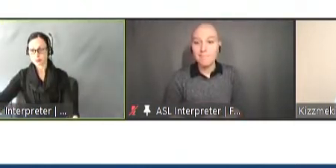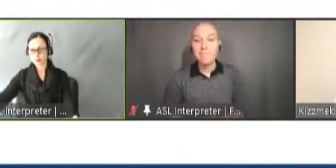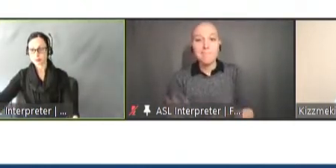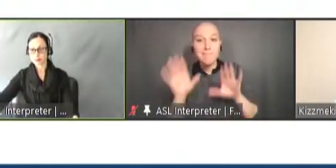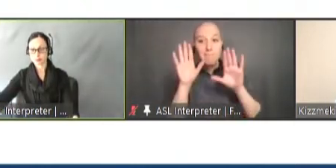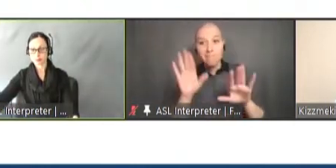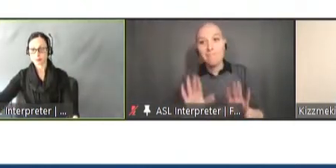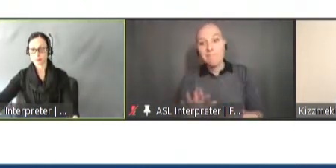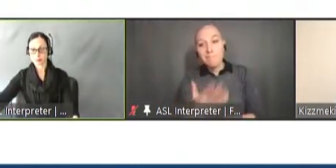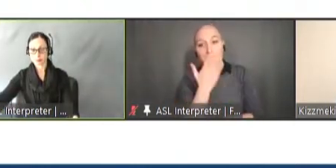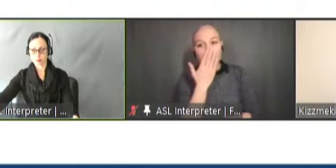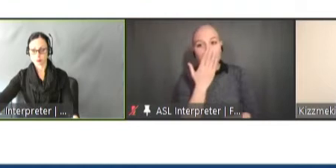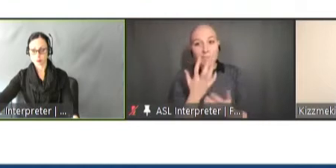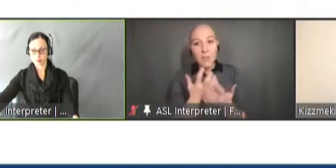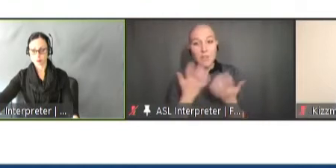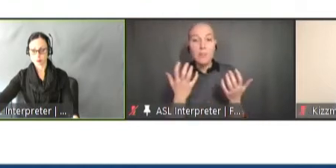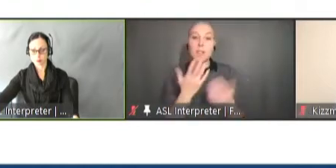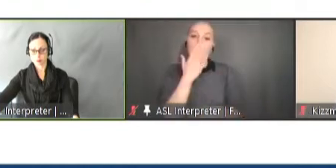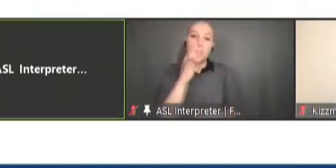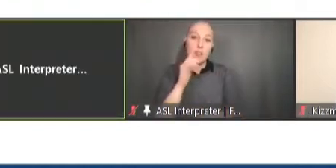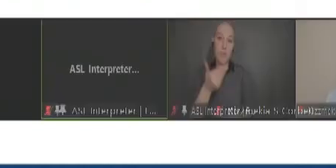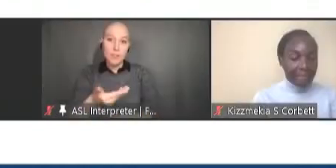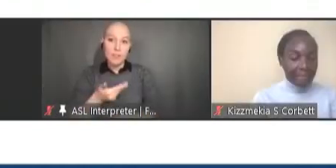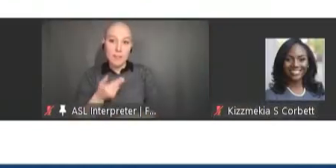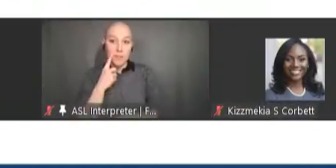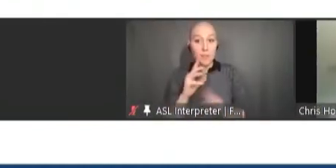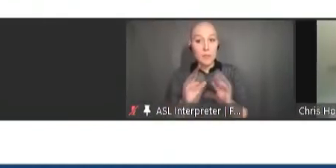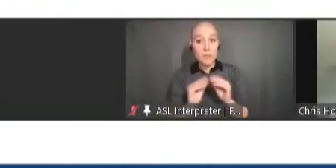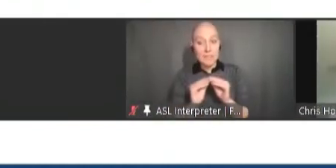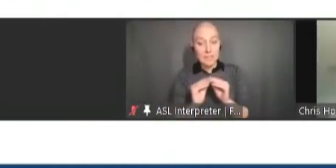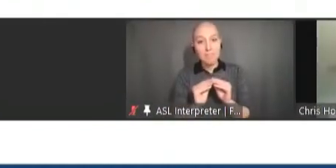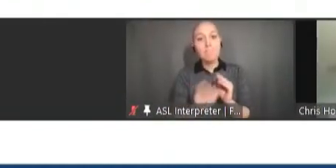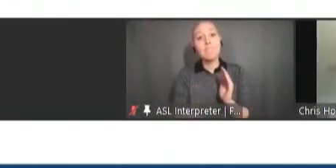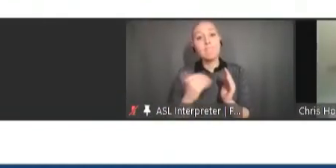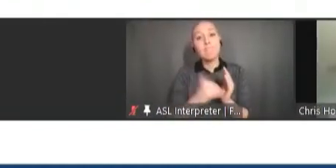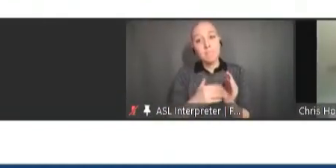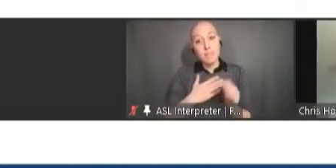to this meeting. Again, I'm presenting on our efforts -- the U.S. government's efforts